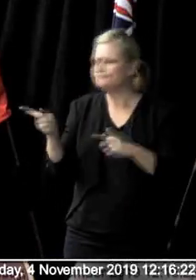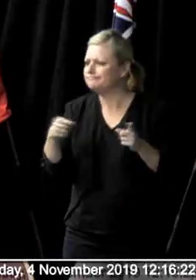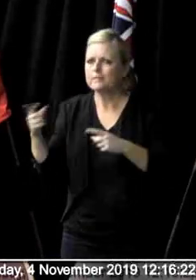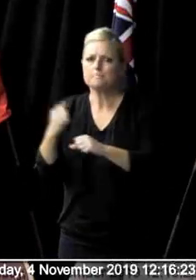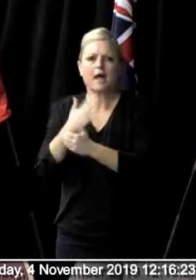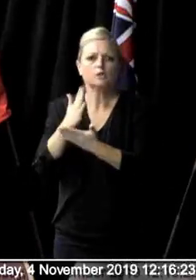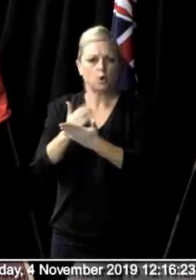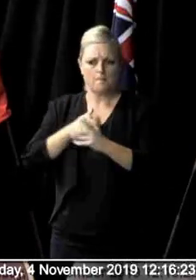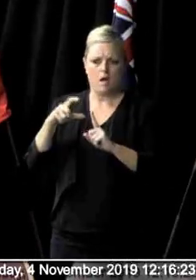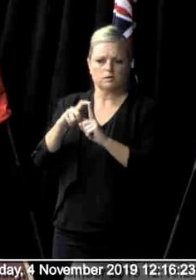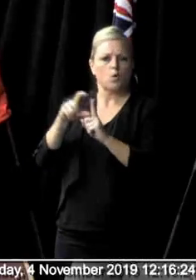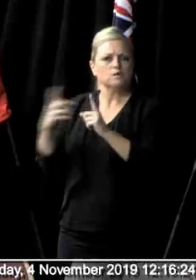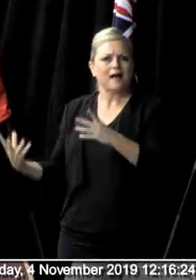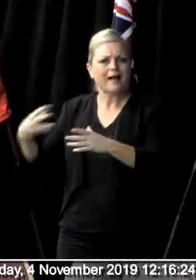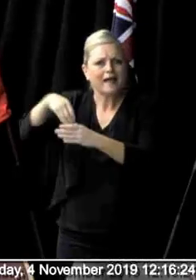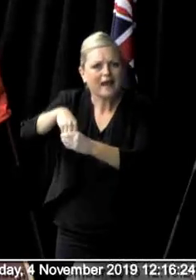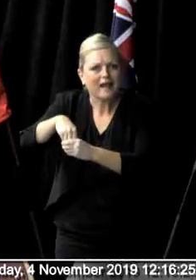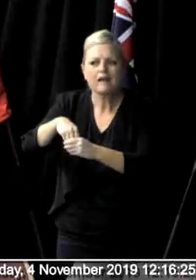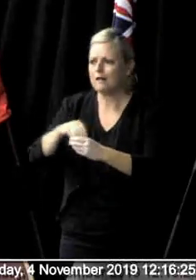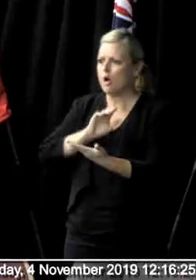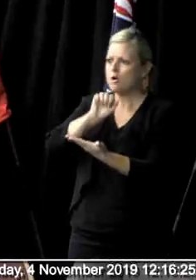when they – when she needed to be there. Okay.